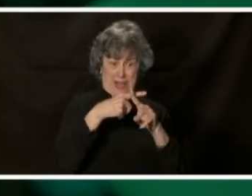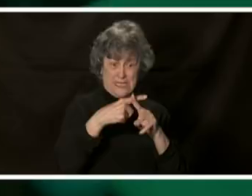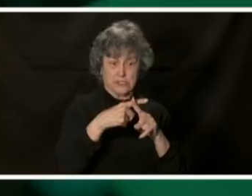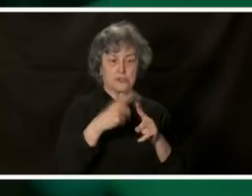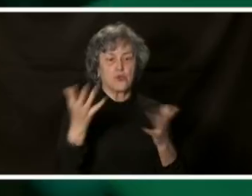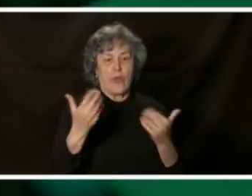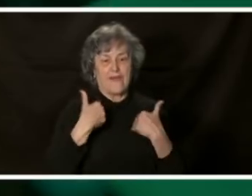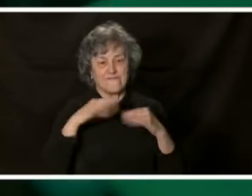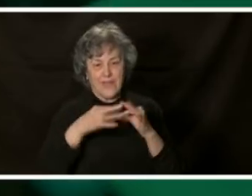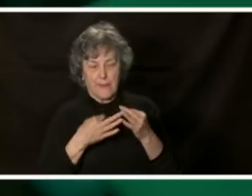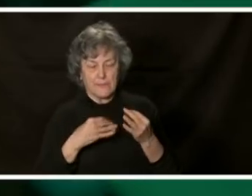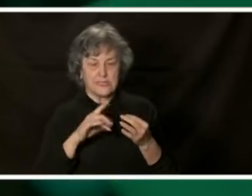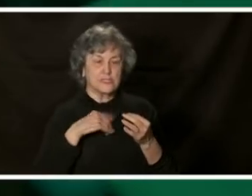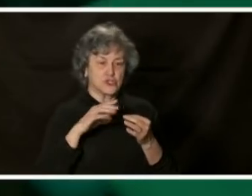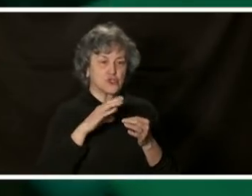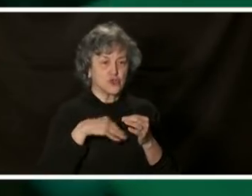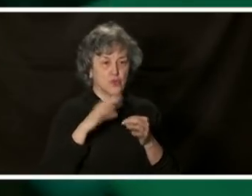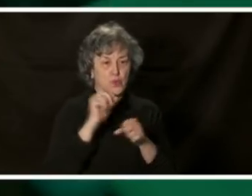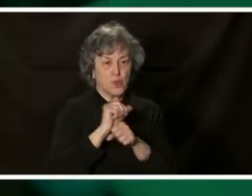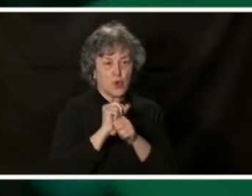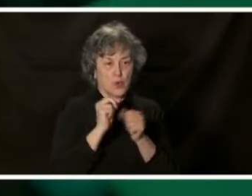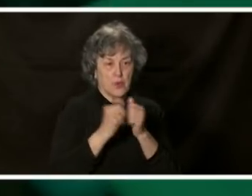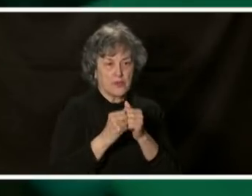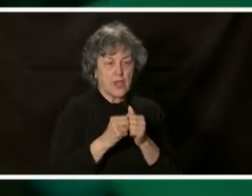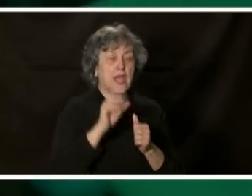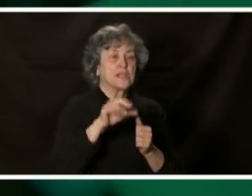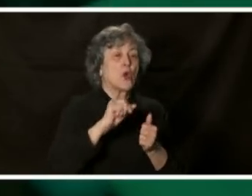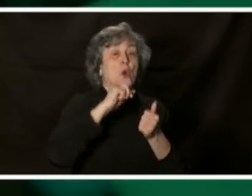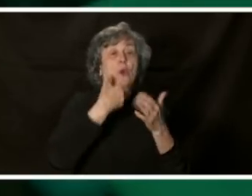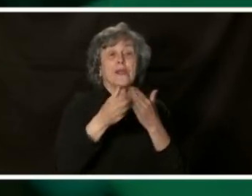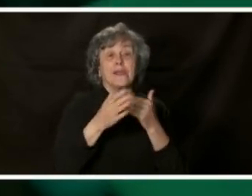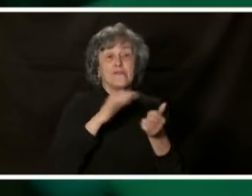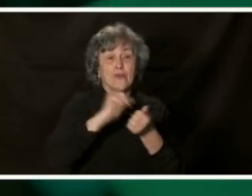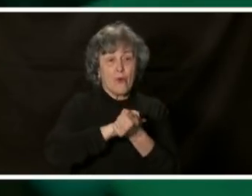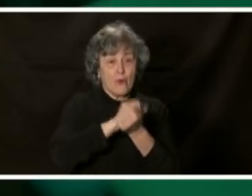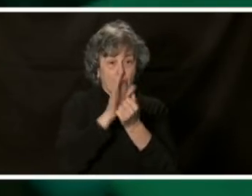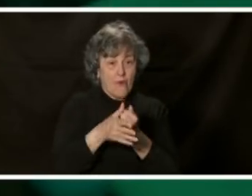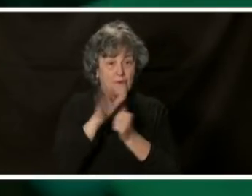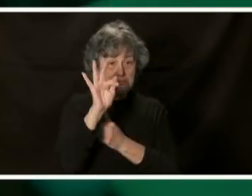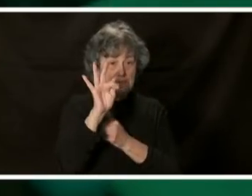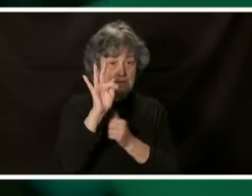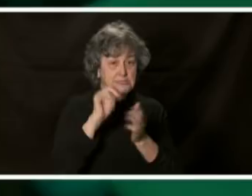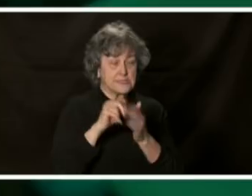AND YES, EVEN WHEN COVID-19 THREATENED TO DERAIL YOUR PROGRESS, YOU PERSEVERED.